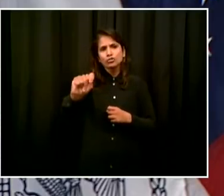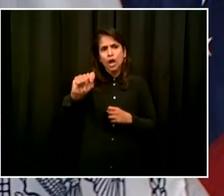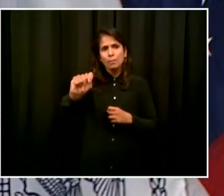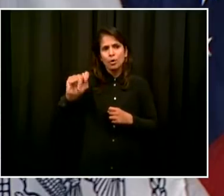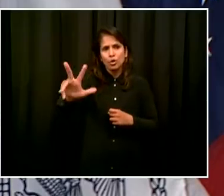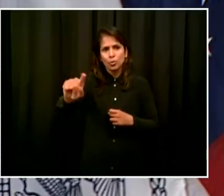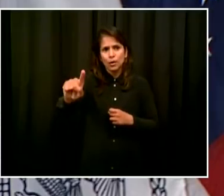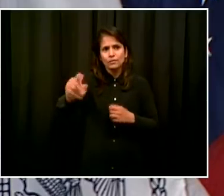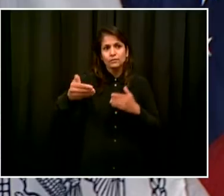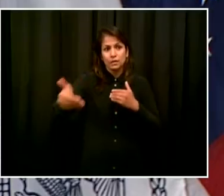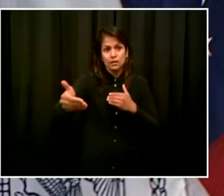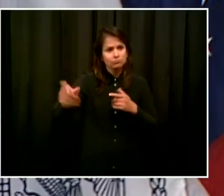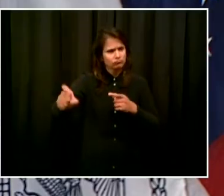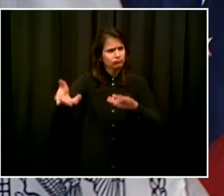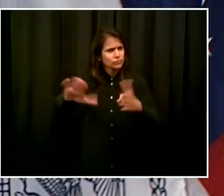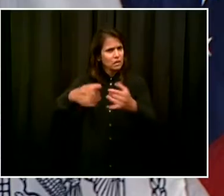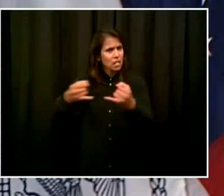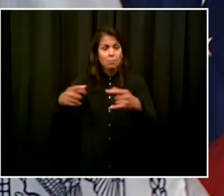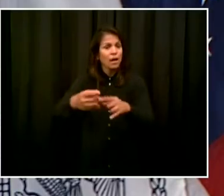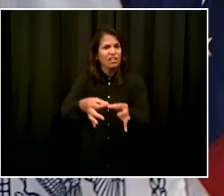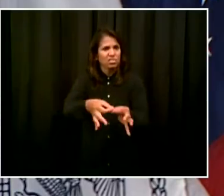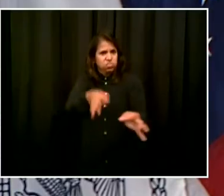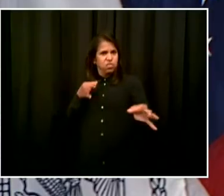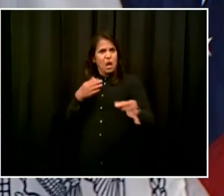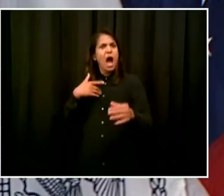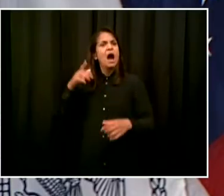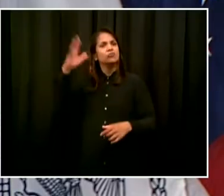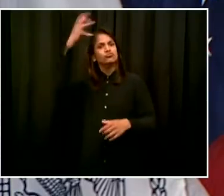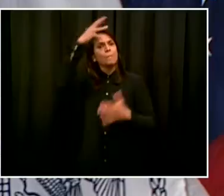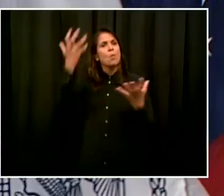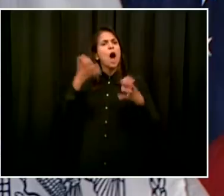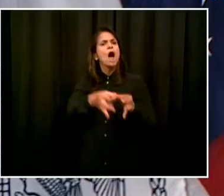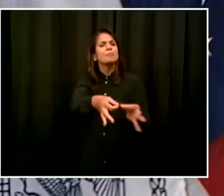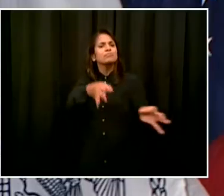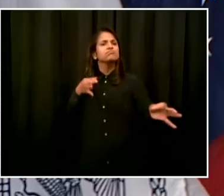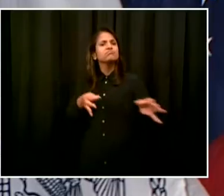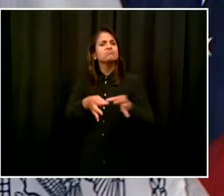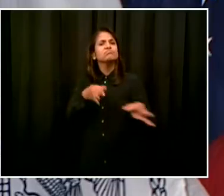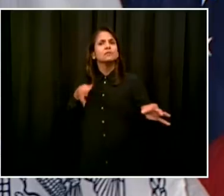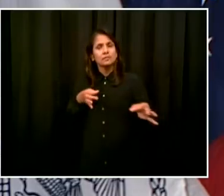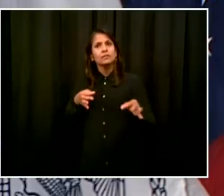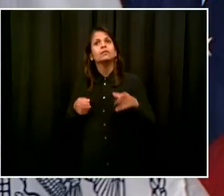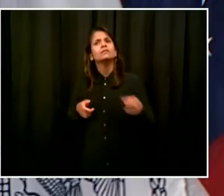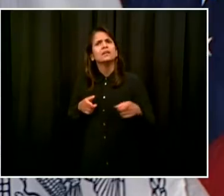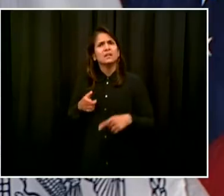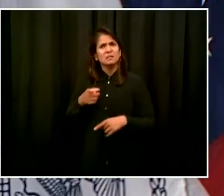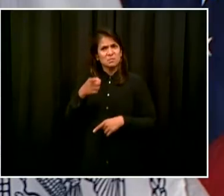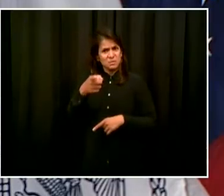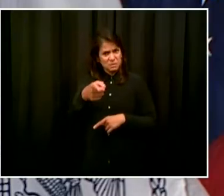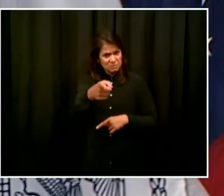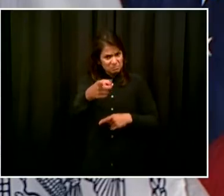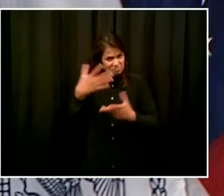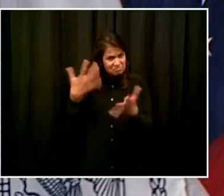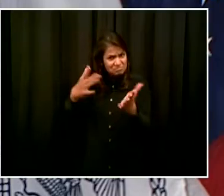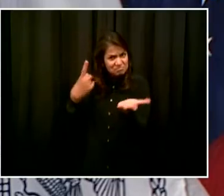SOMETHING LIKE THAT TO HAPPEN. HOW IS THIS ADAPTED OR WILL ADAPT? AHVEY OU COINSDEERD PUTTING A COUNTDOWN CLOCK NEXT TO YOUR